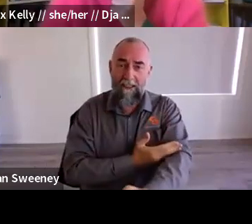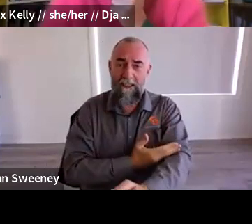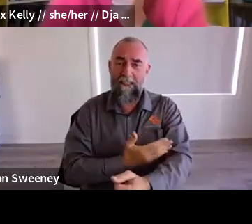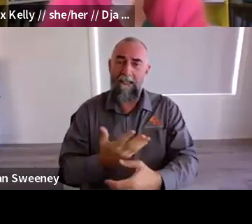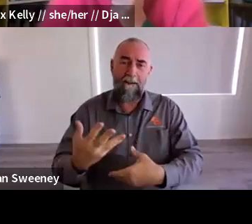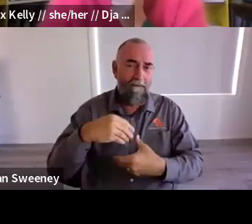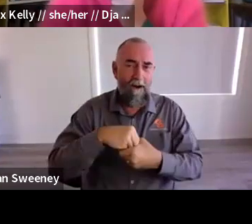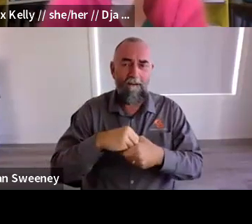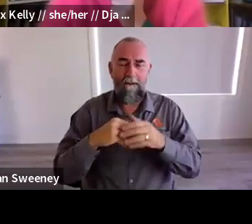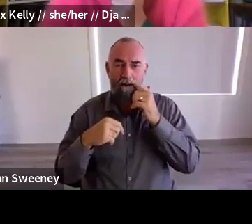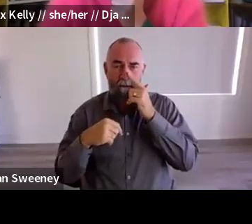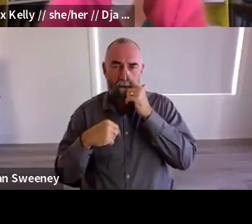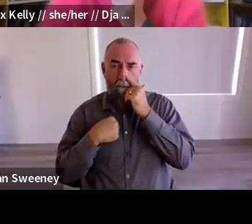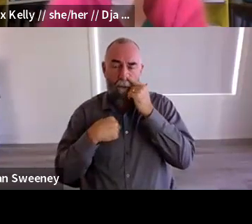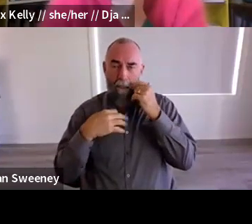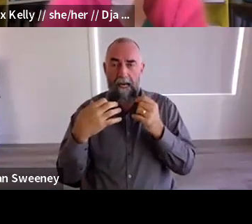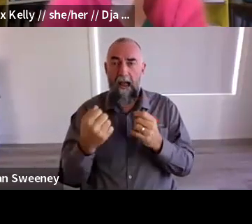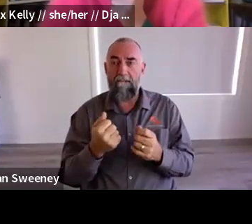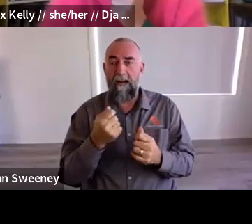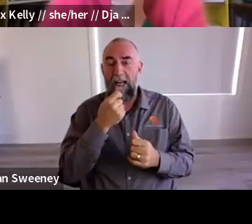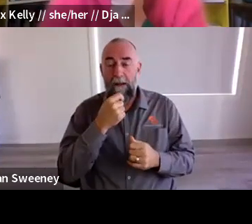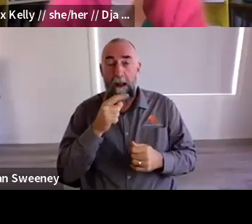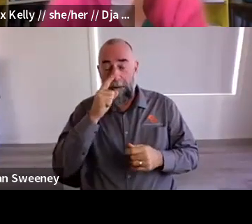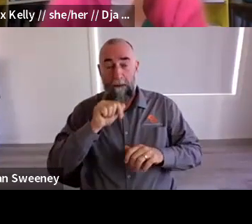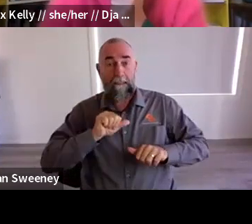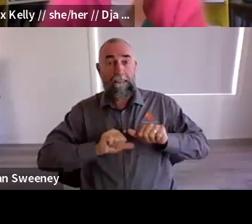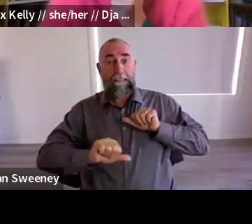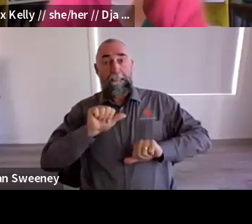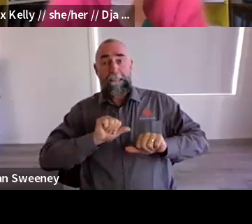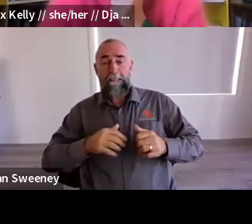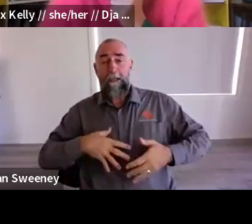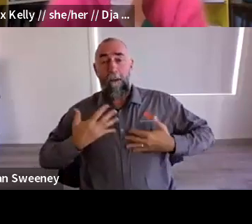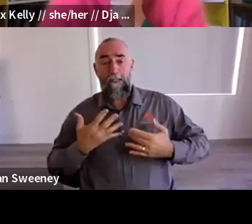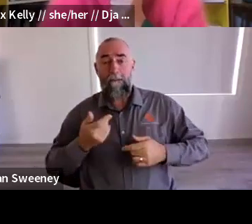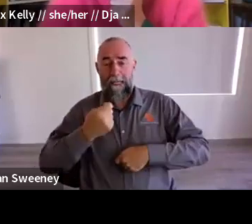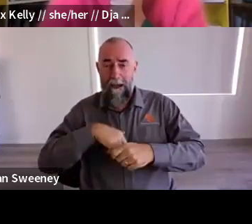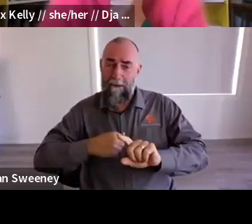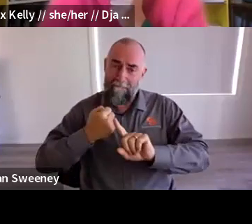sharing your experience in this space. It's hard so thank you for showing